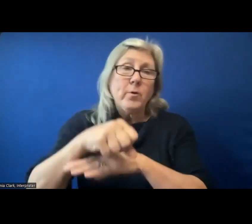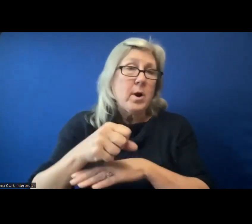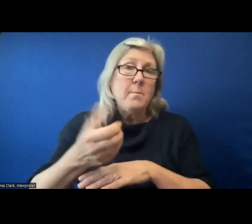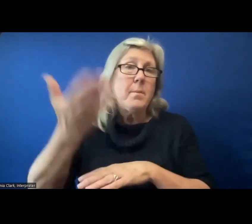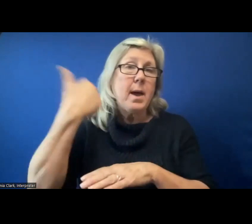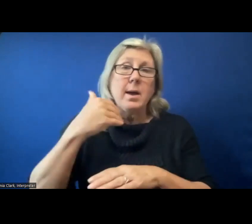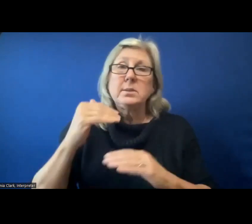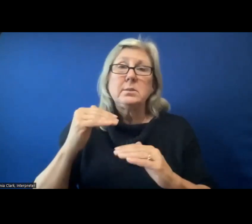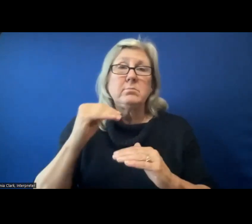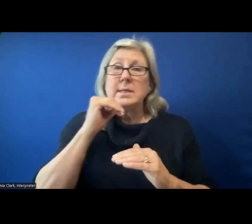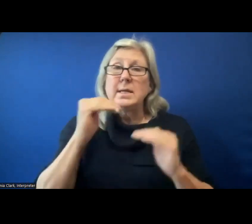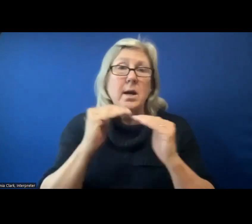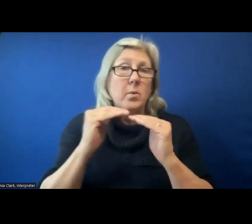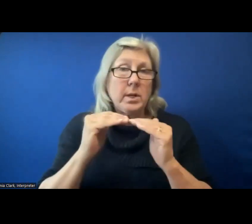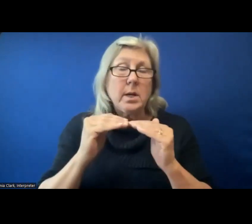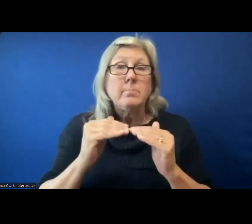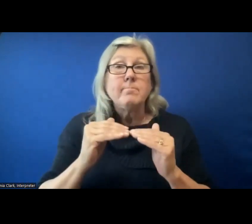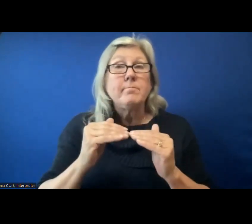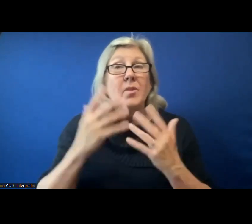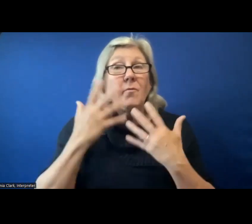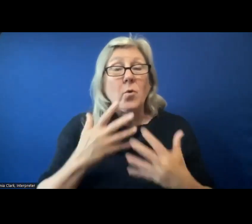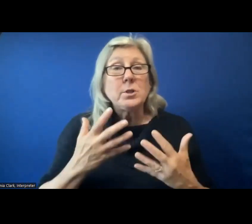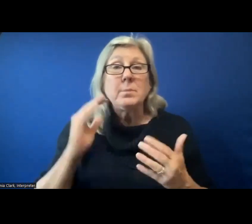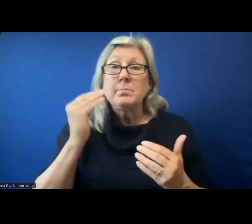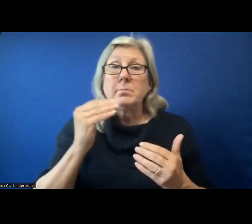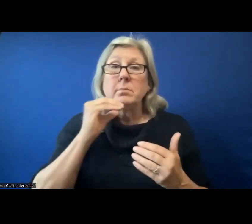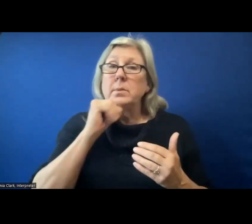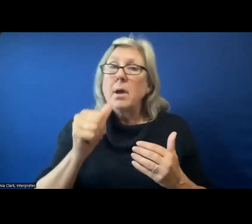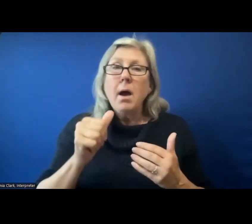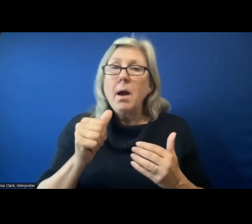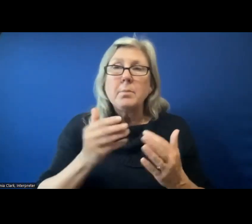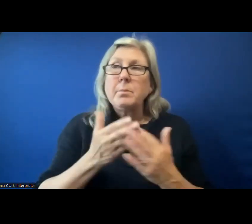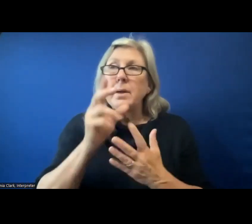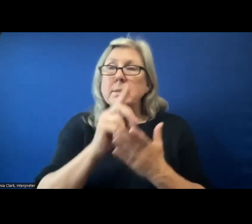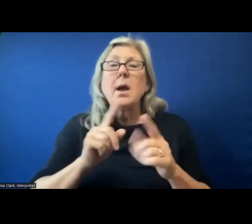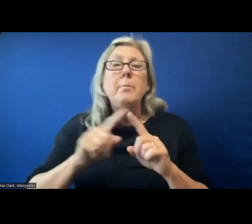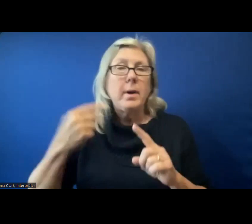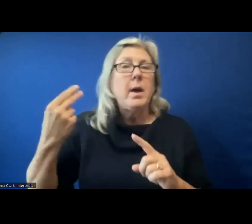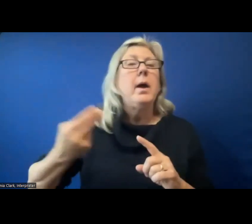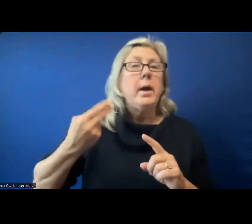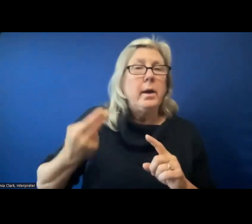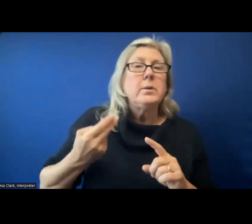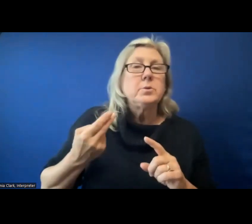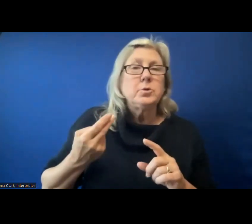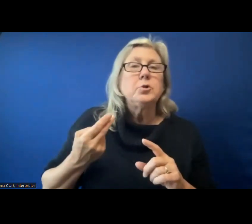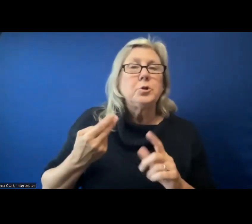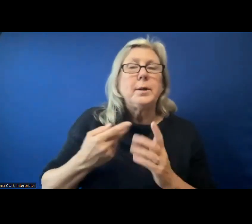Unfortunately, it appears that not by design but by historical accident, the population